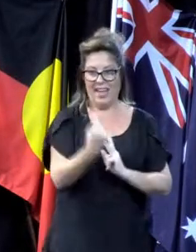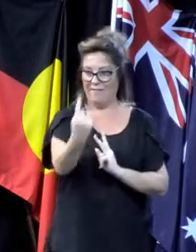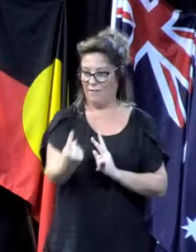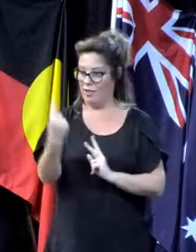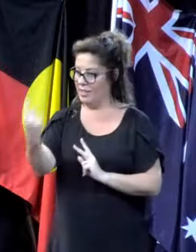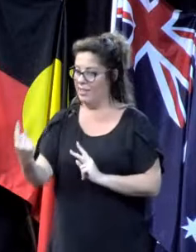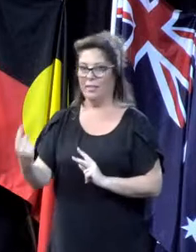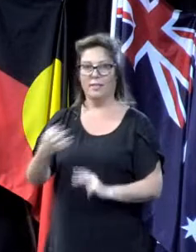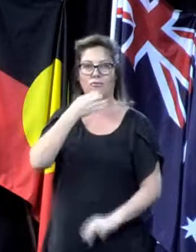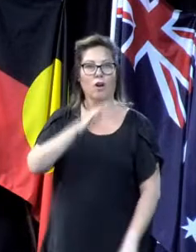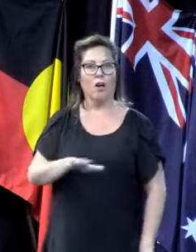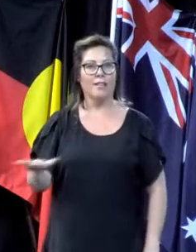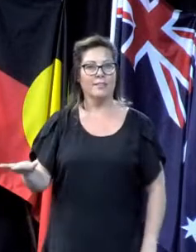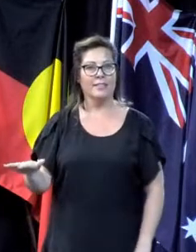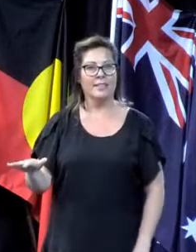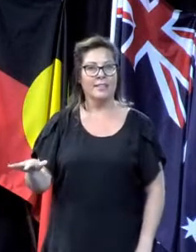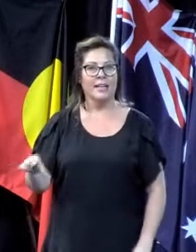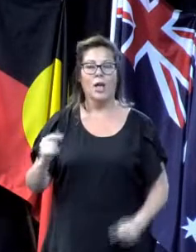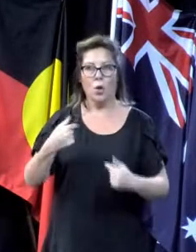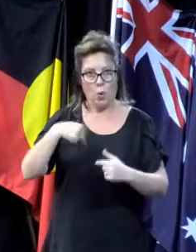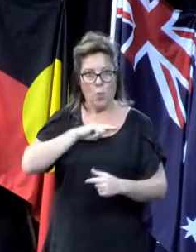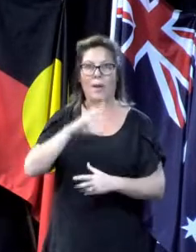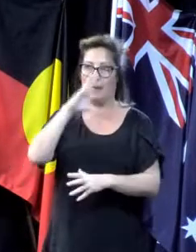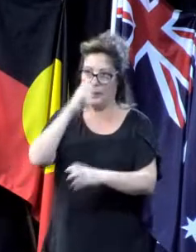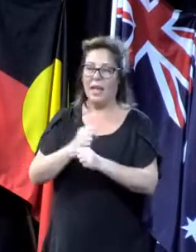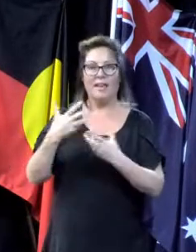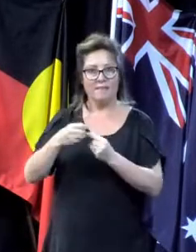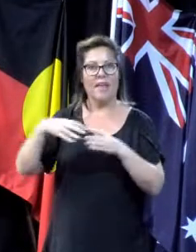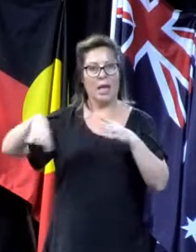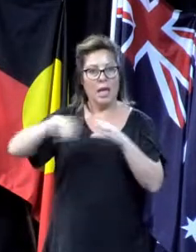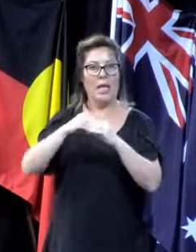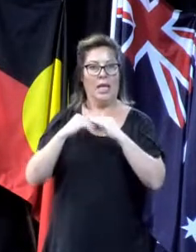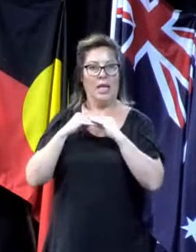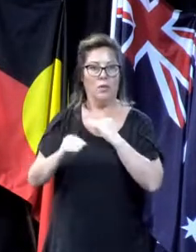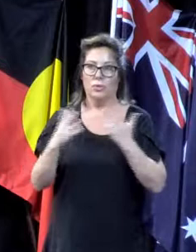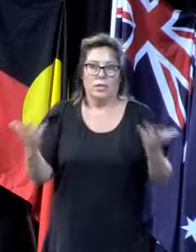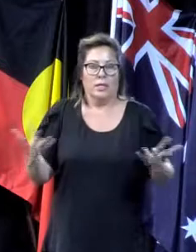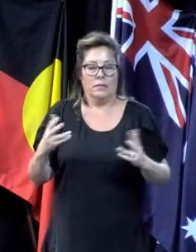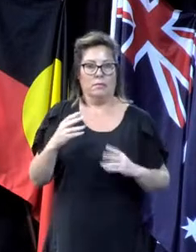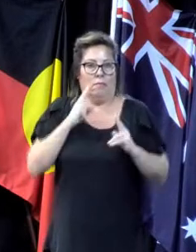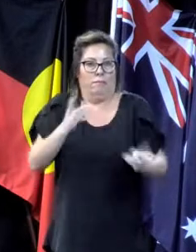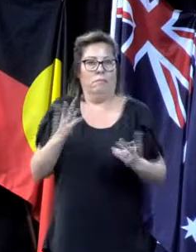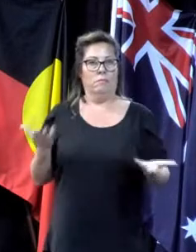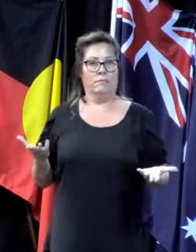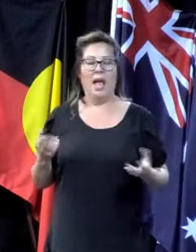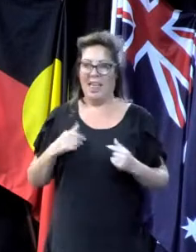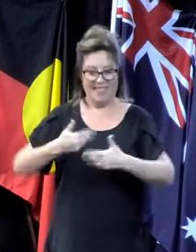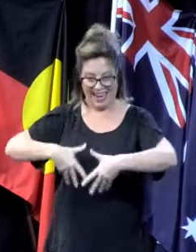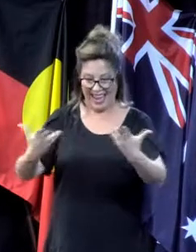We believe in the inclusion. We believe that every child can succeed and - but not only us.